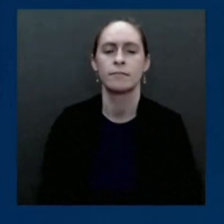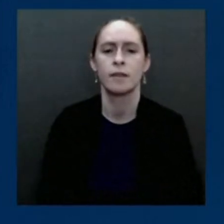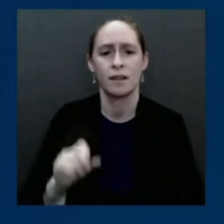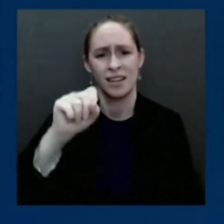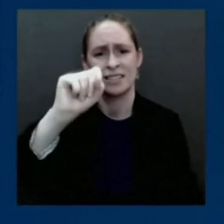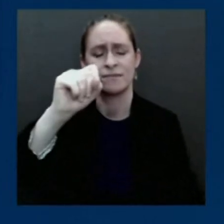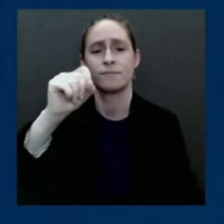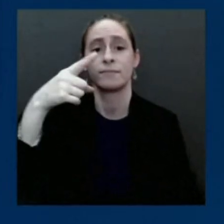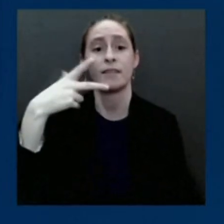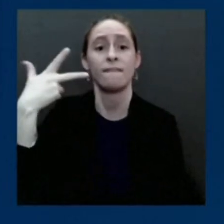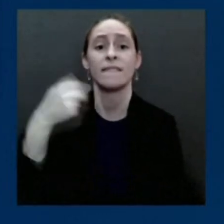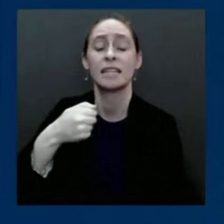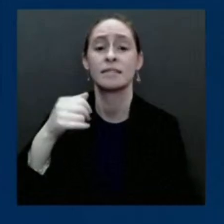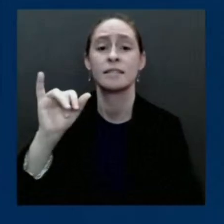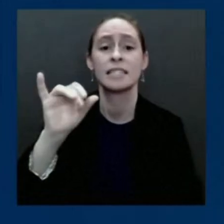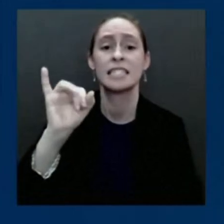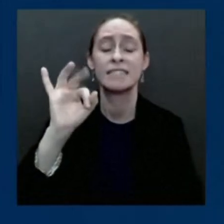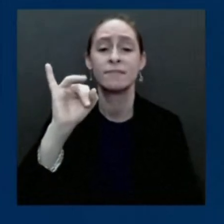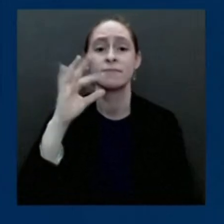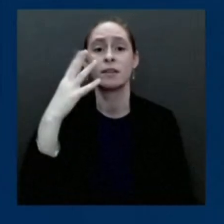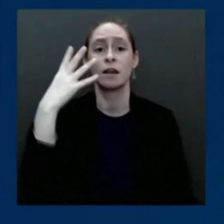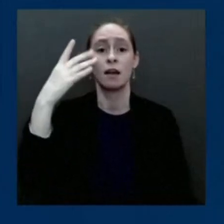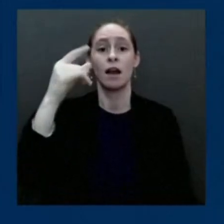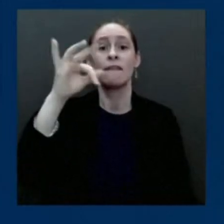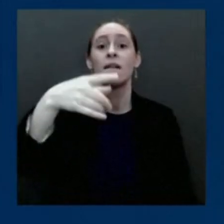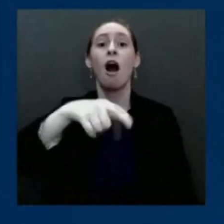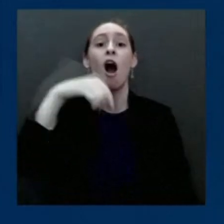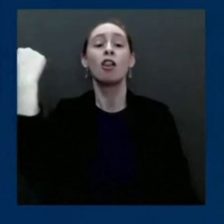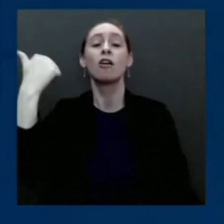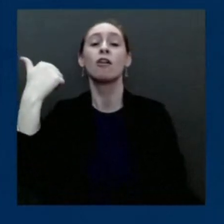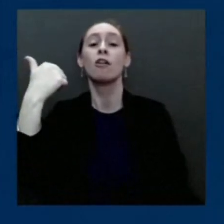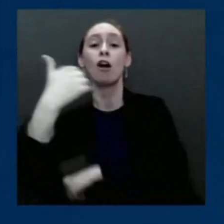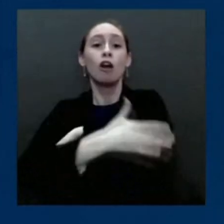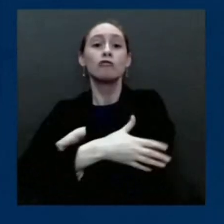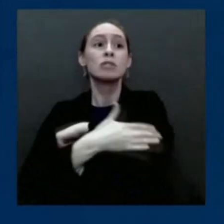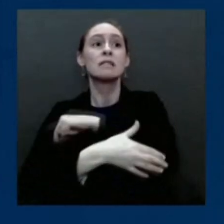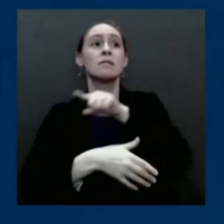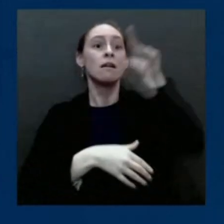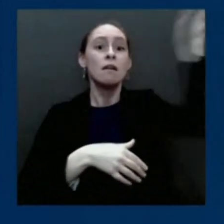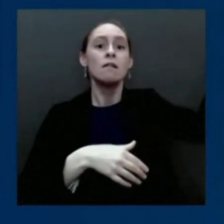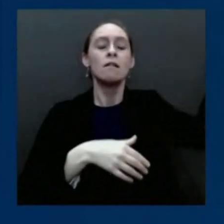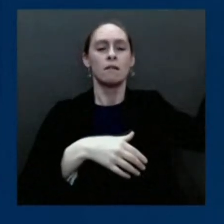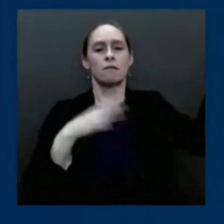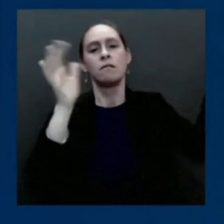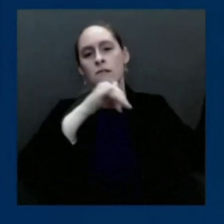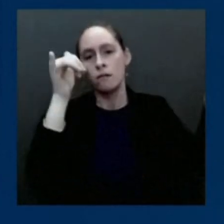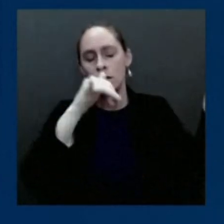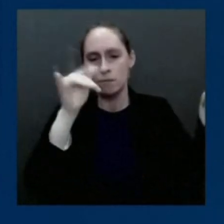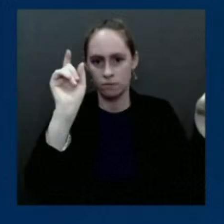REQUIRING VACCINATION BEFORE YOU GET ON A PLANE TO COME FROM OUT OF THE COUNTRY INTO THE